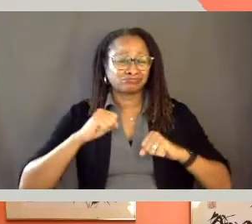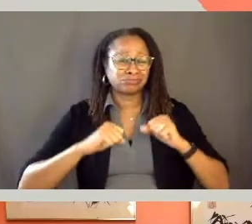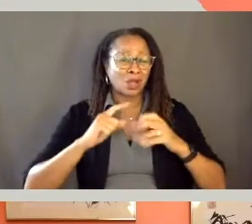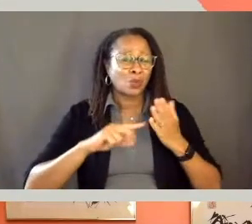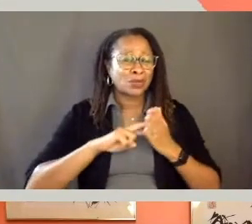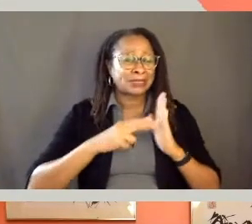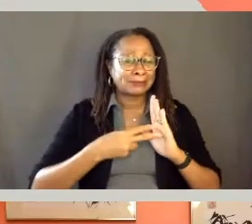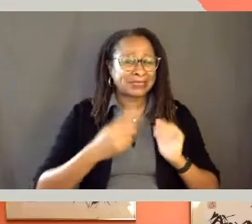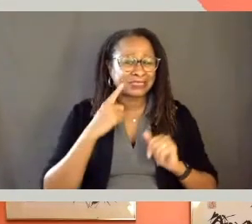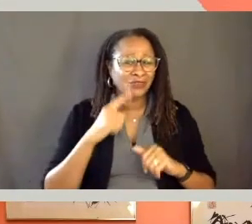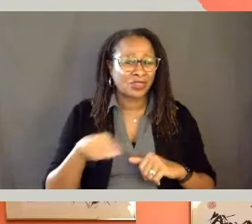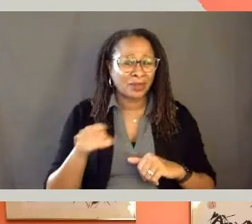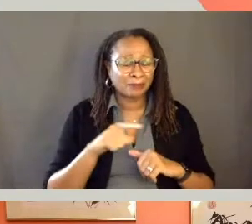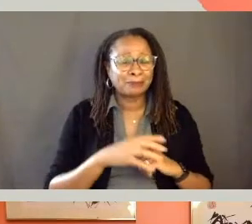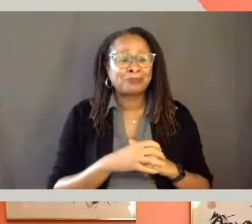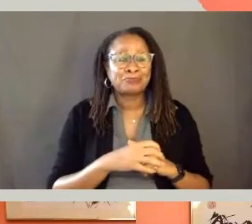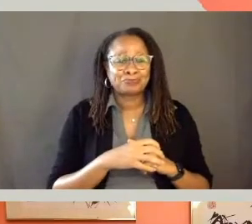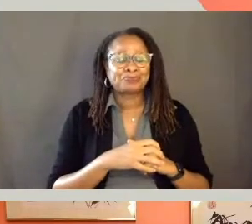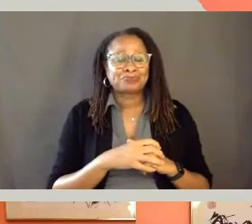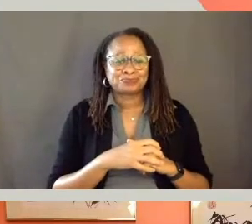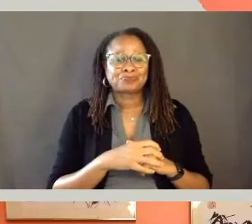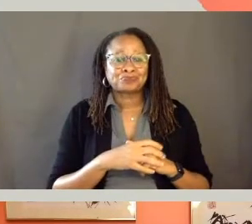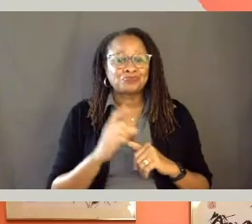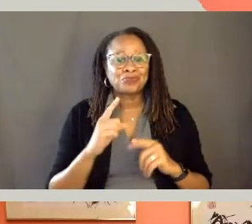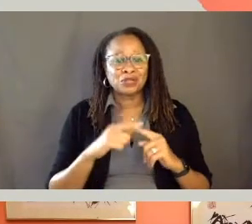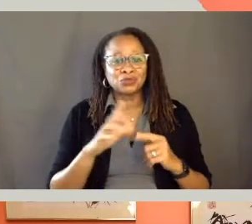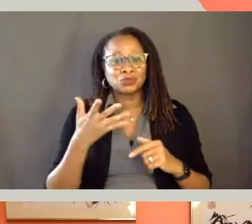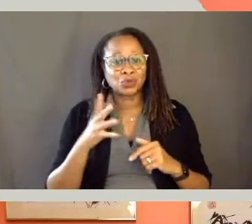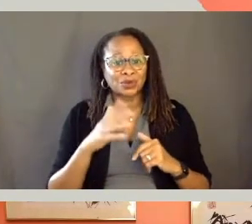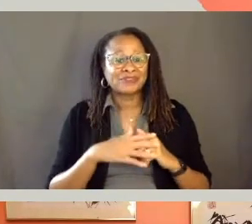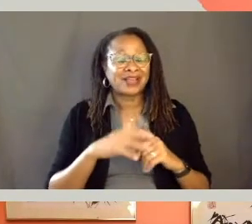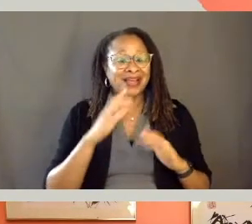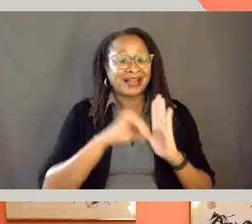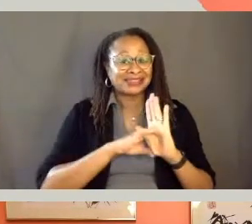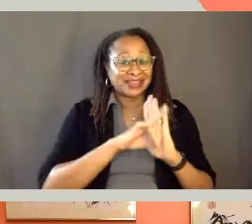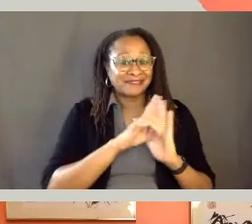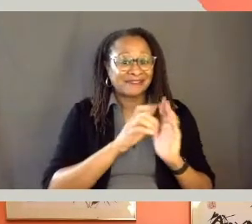for them, you know, to sort of be able to identify with their child.